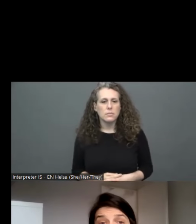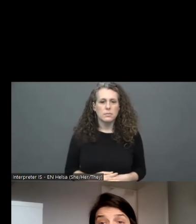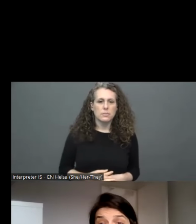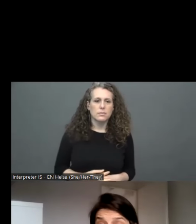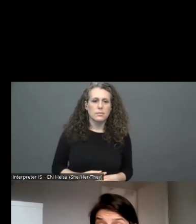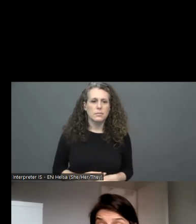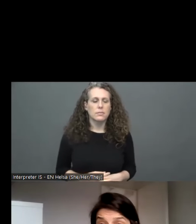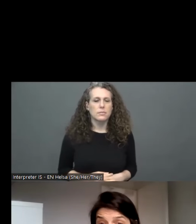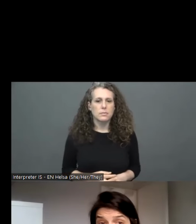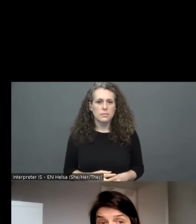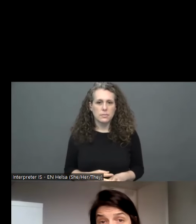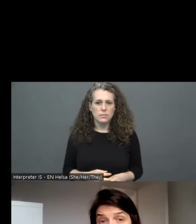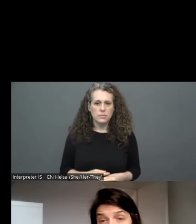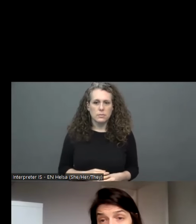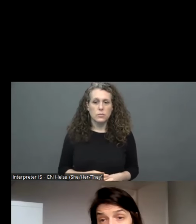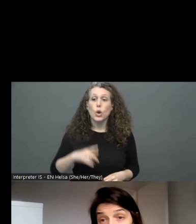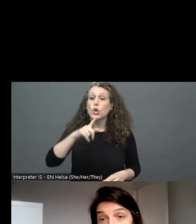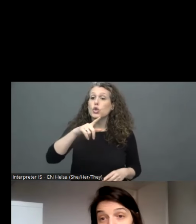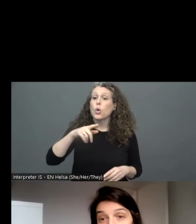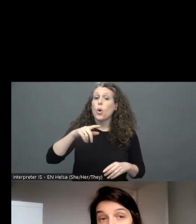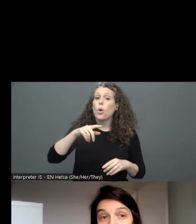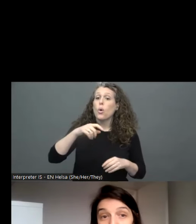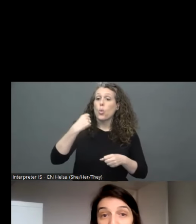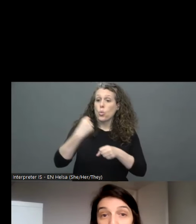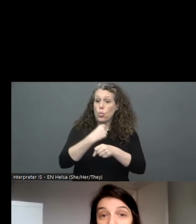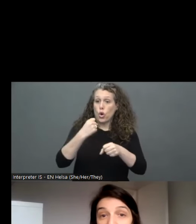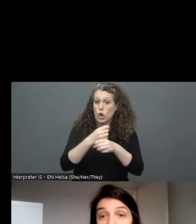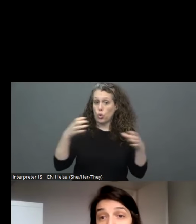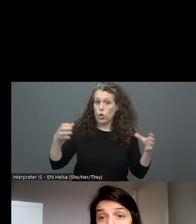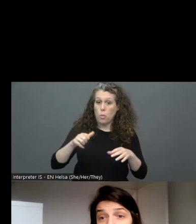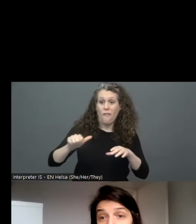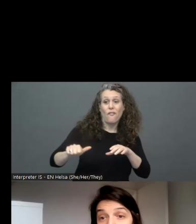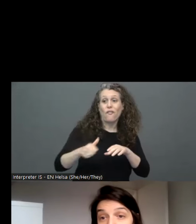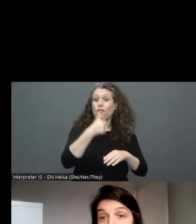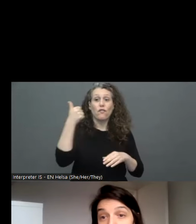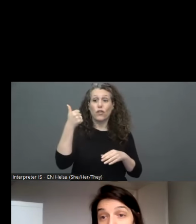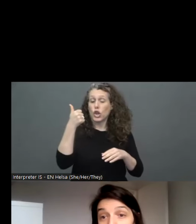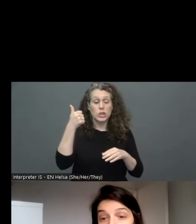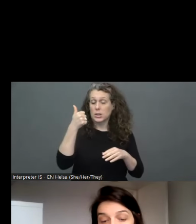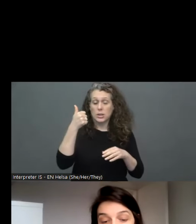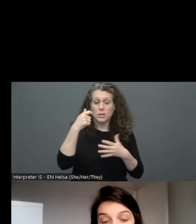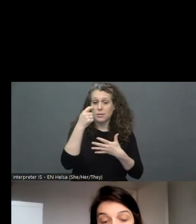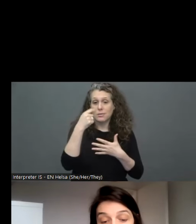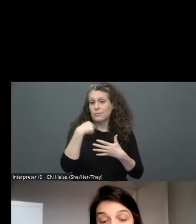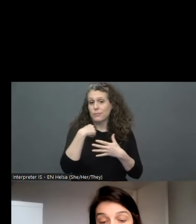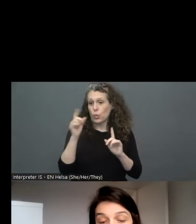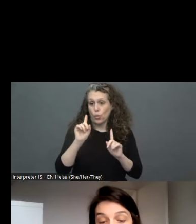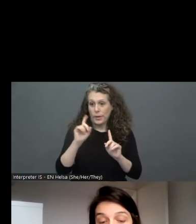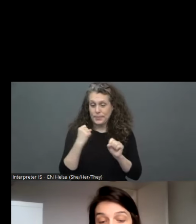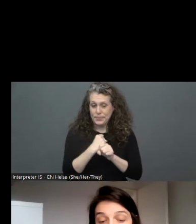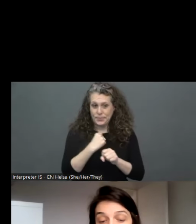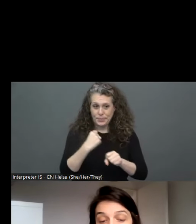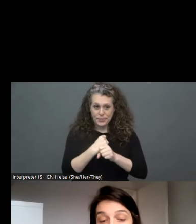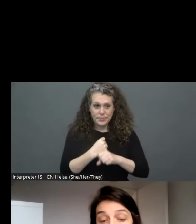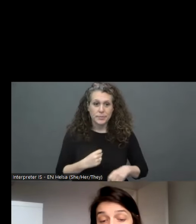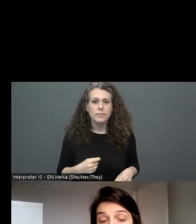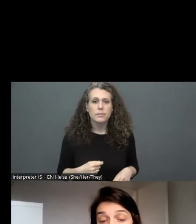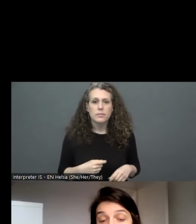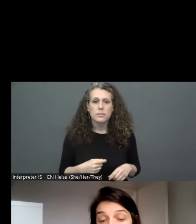the first initiative through Working Group 1 coming together on a learning packet on including